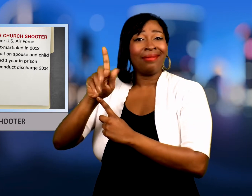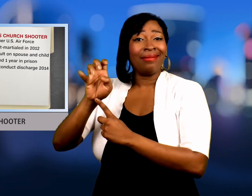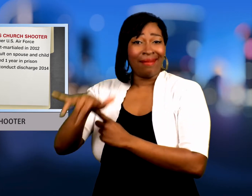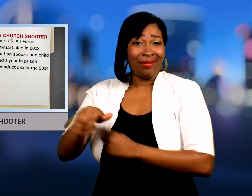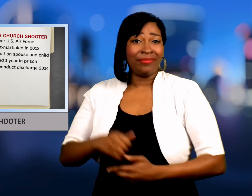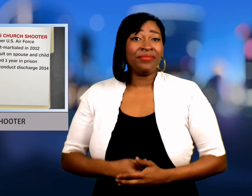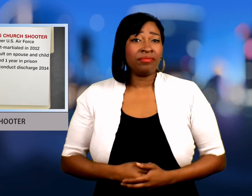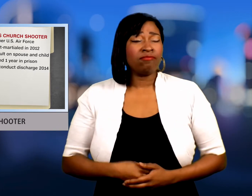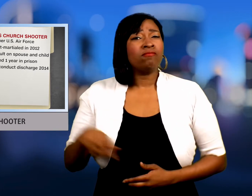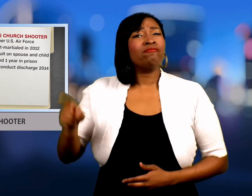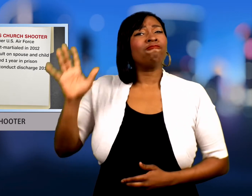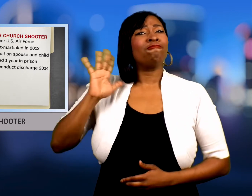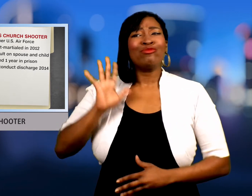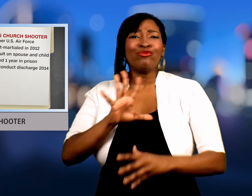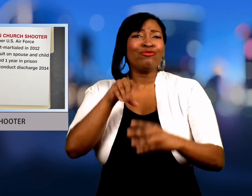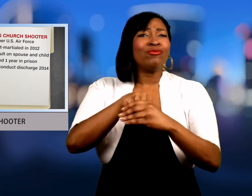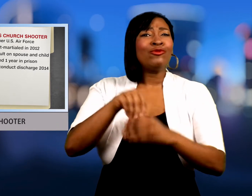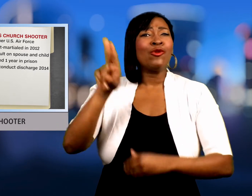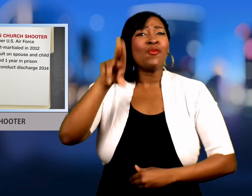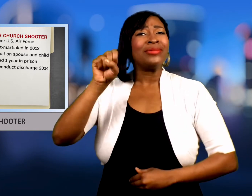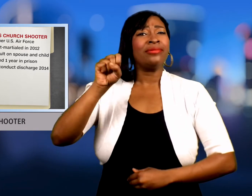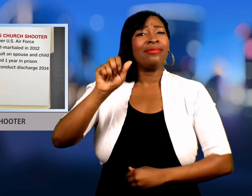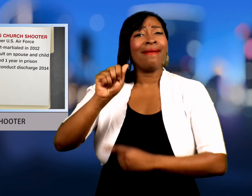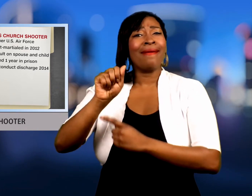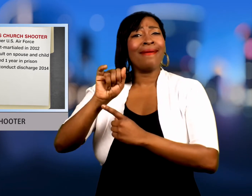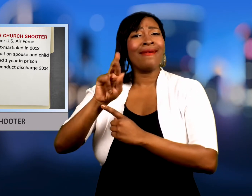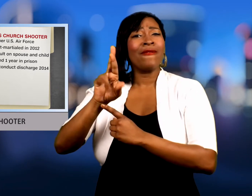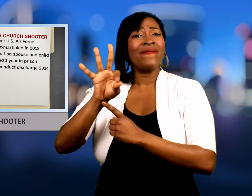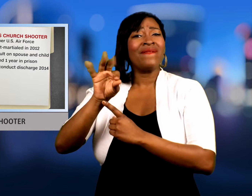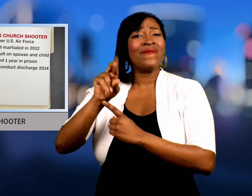He once served in the U.S. Air Force.